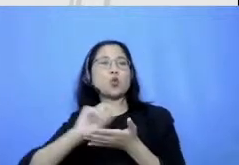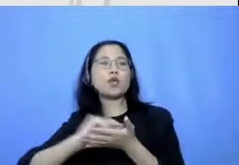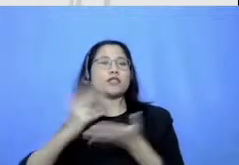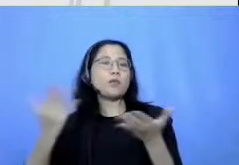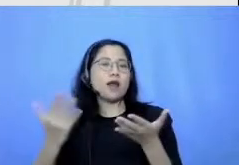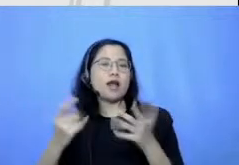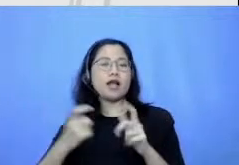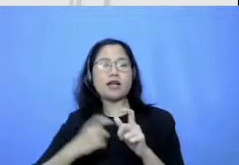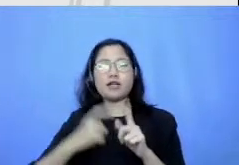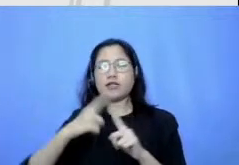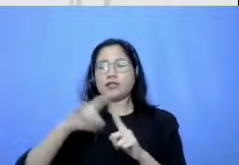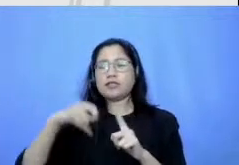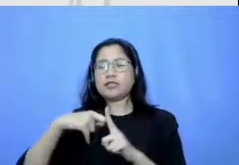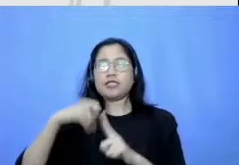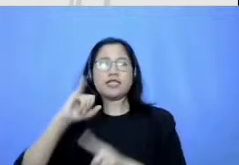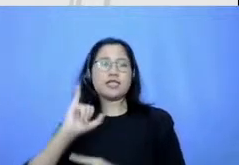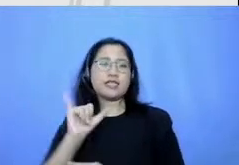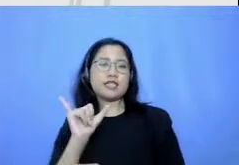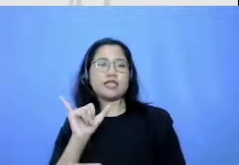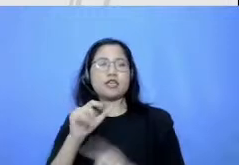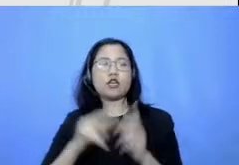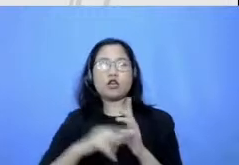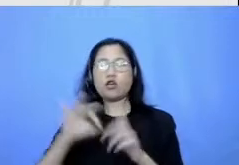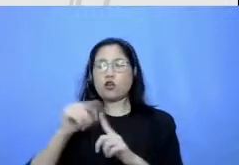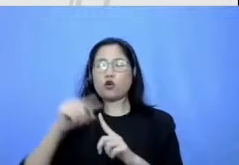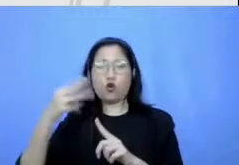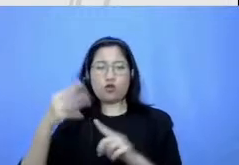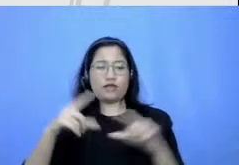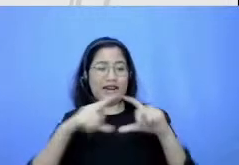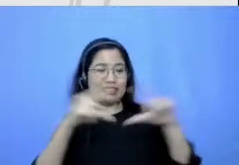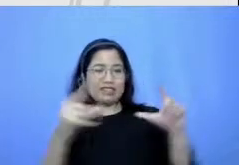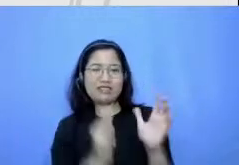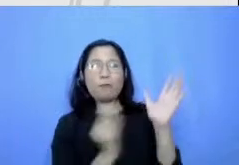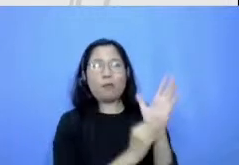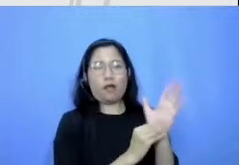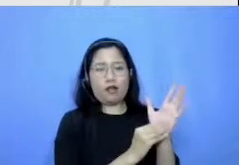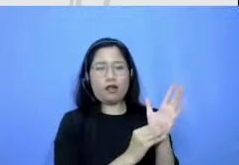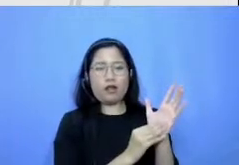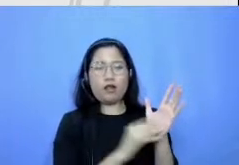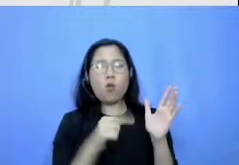Hai if for example kita belikan waktu dua jam untuk mereka berpikir tidak ada henti-hentinya